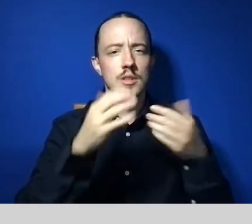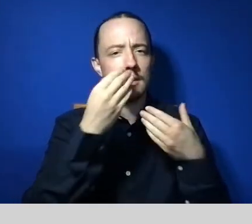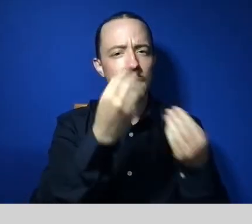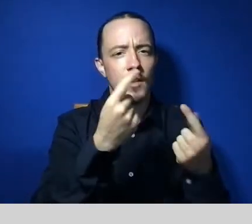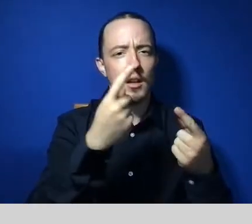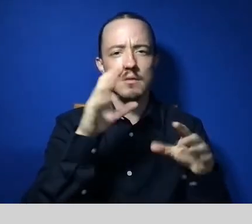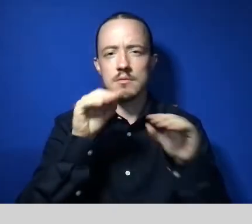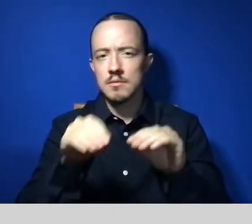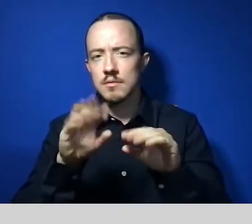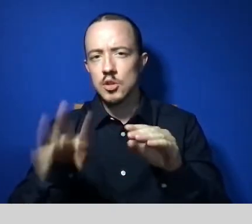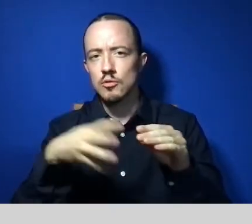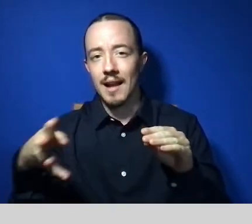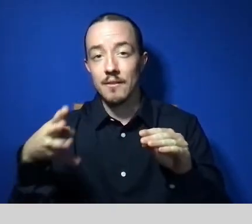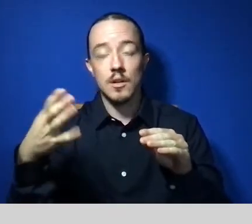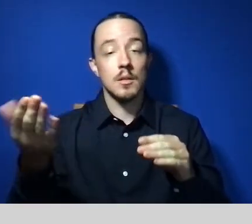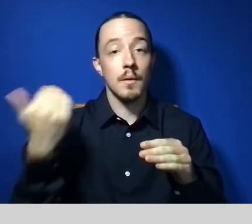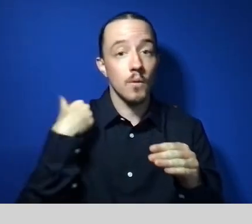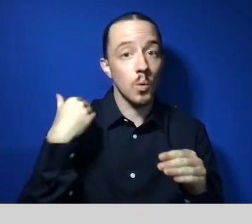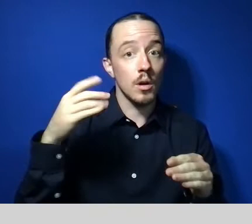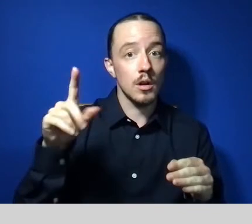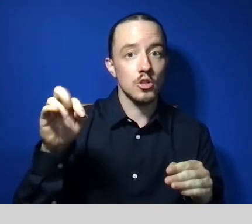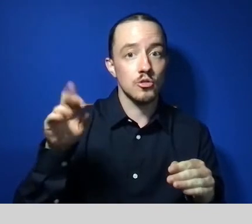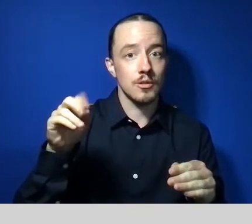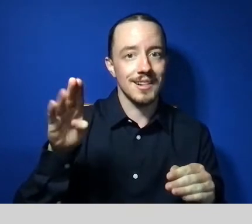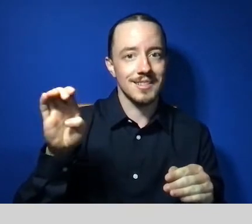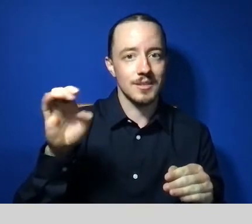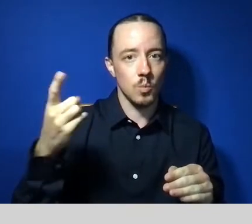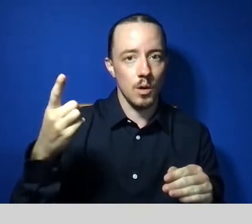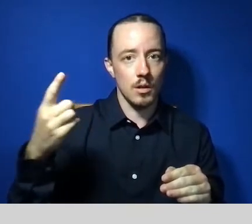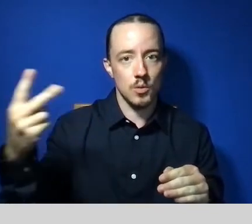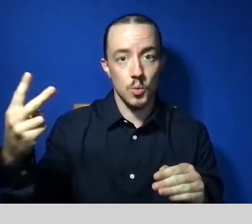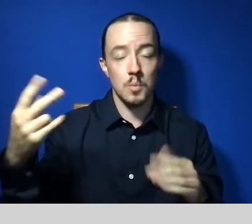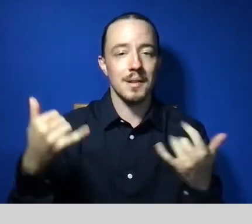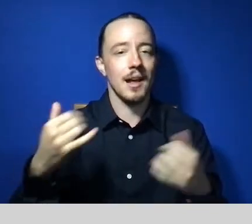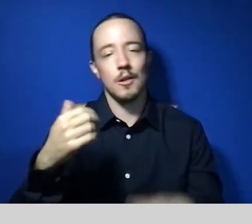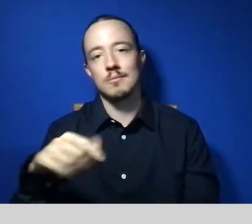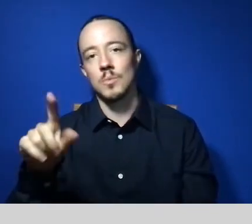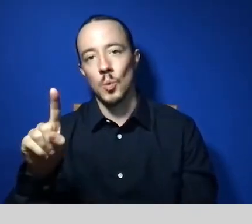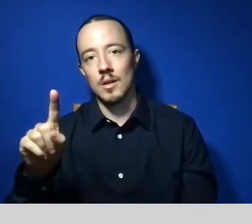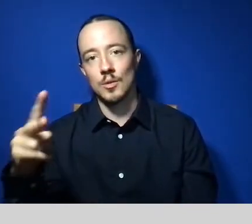it was trace one and two, but this time I added trace three and the